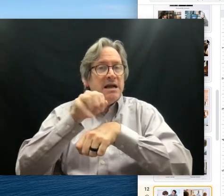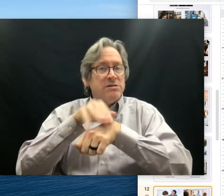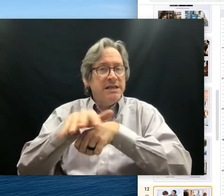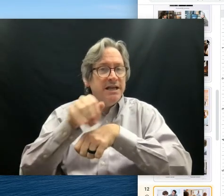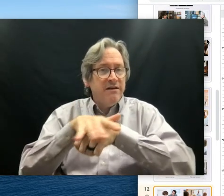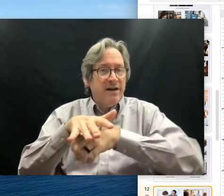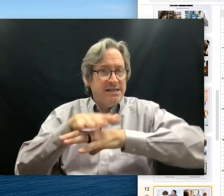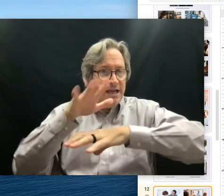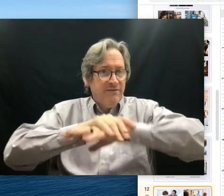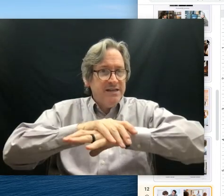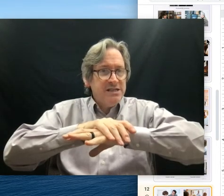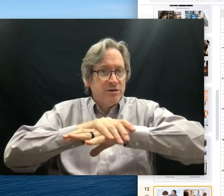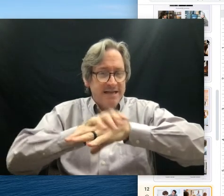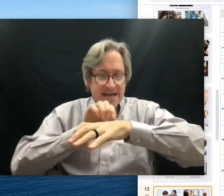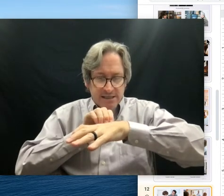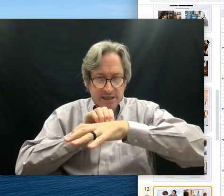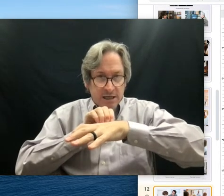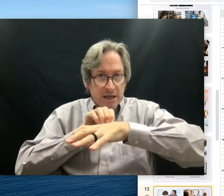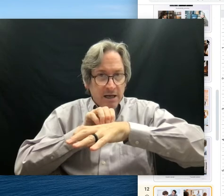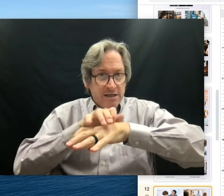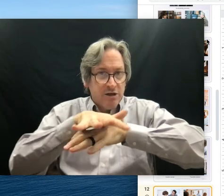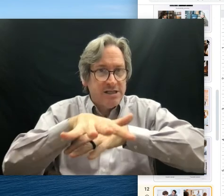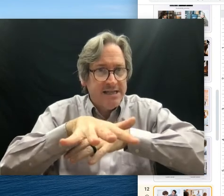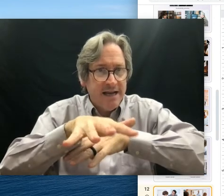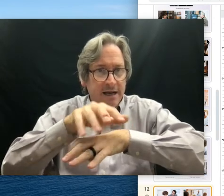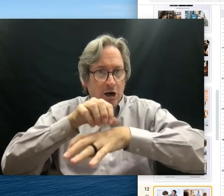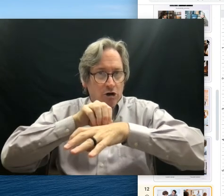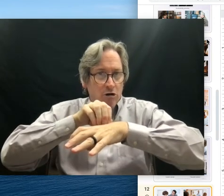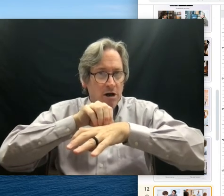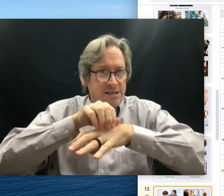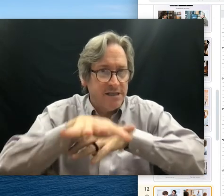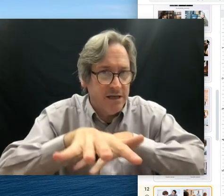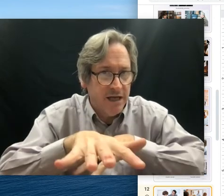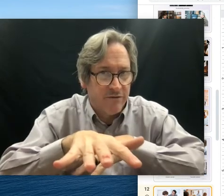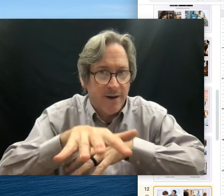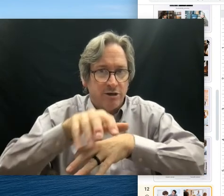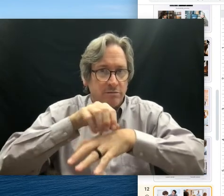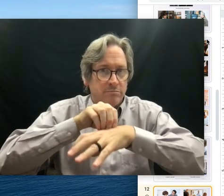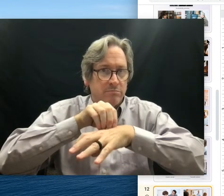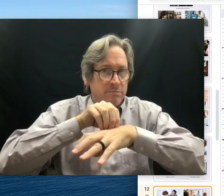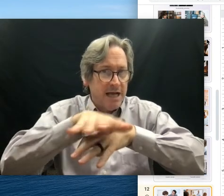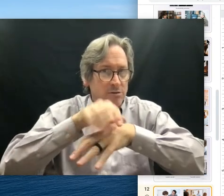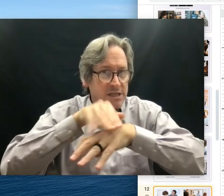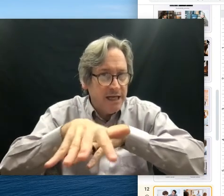counseling and advising if this is your desk you're sending across information counseling